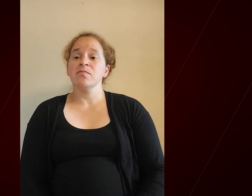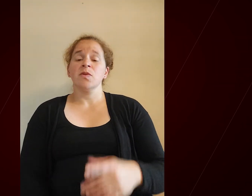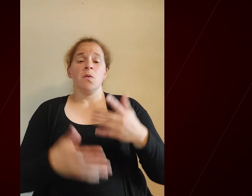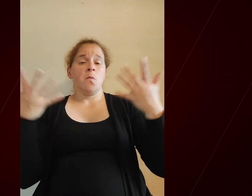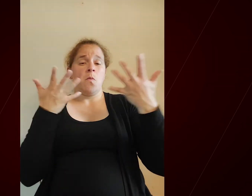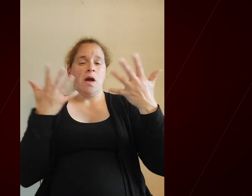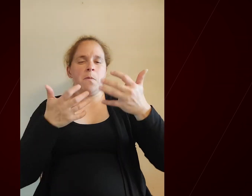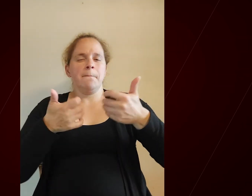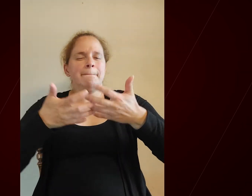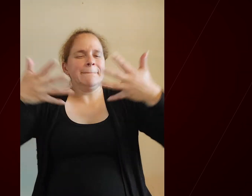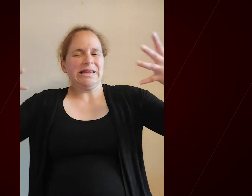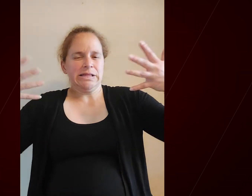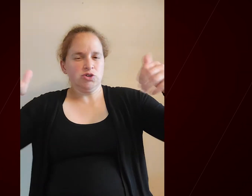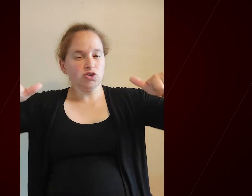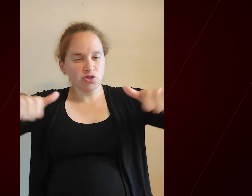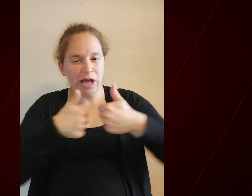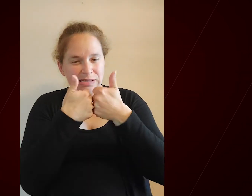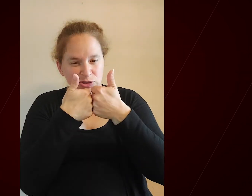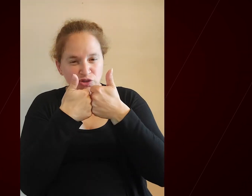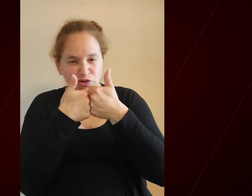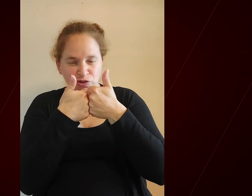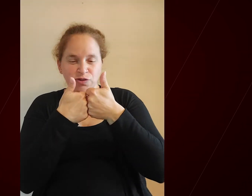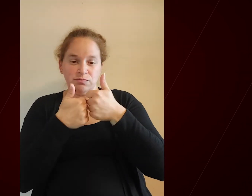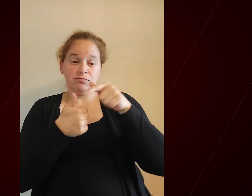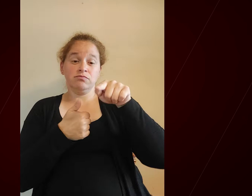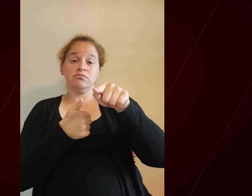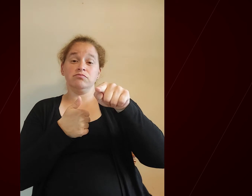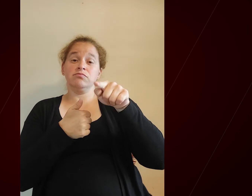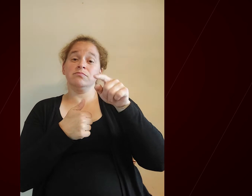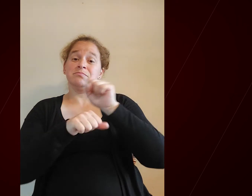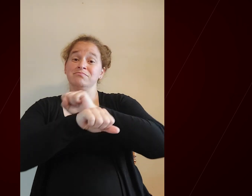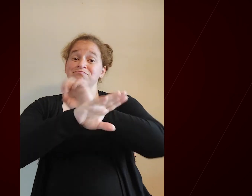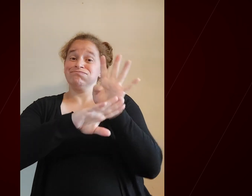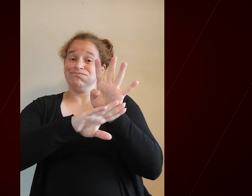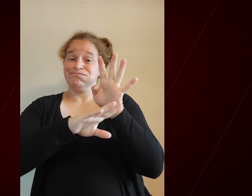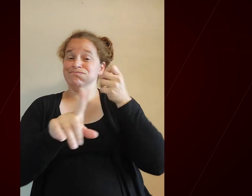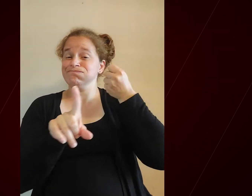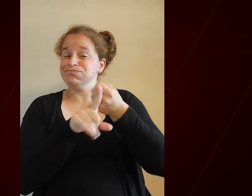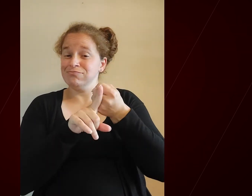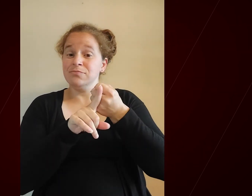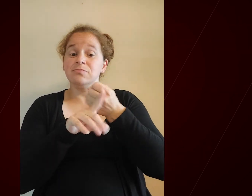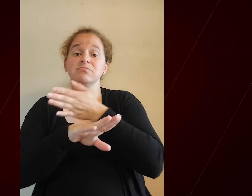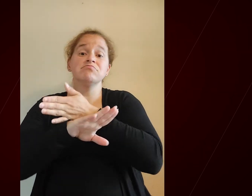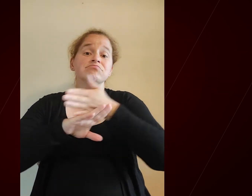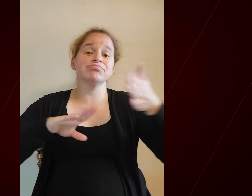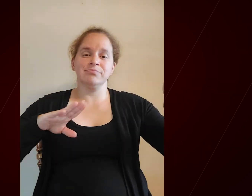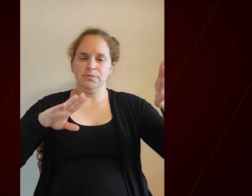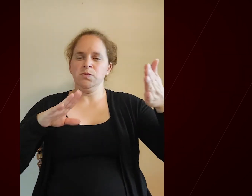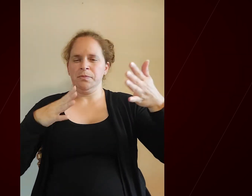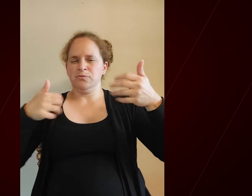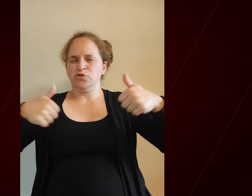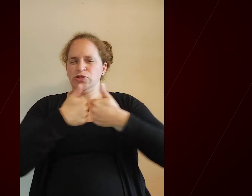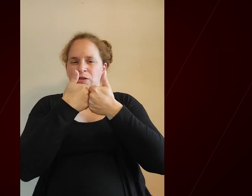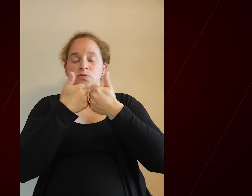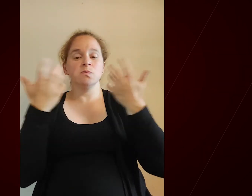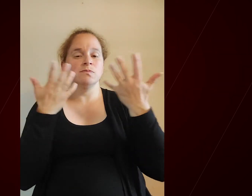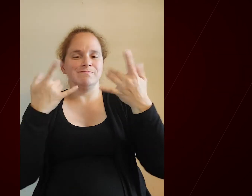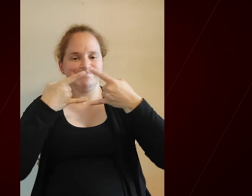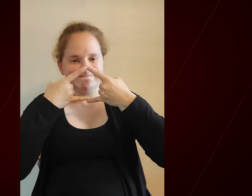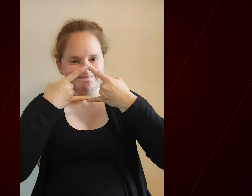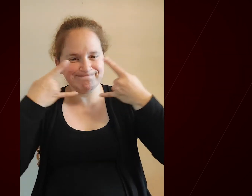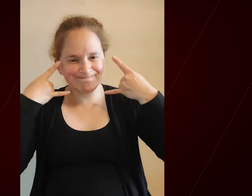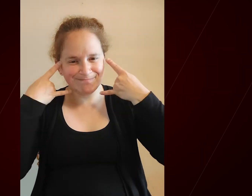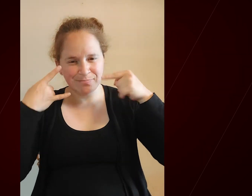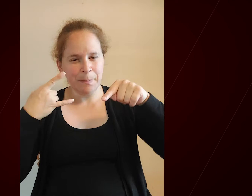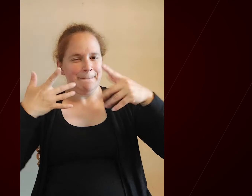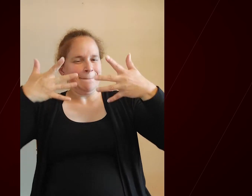One of our biggest challenges during the pandemic were masks -